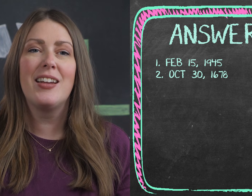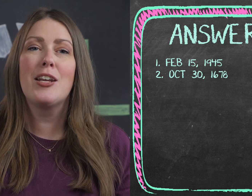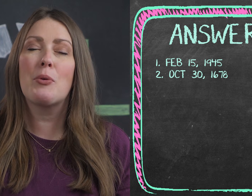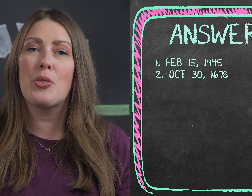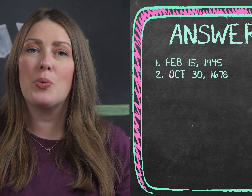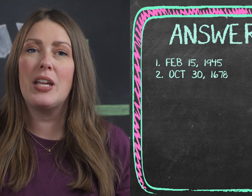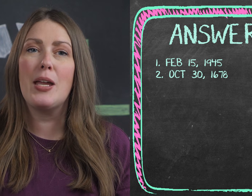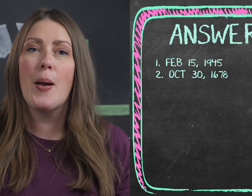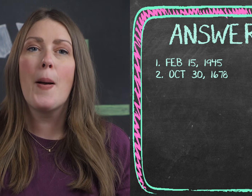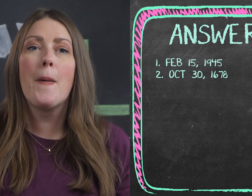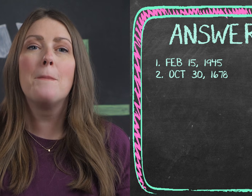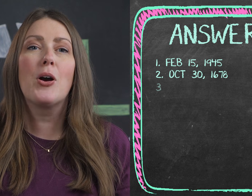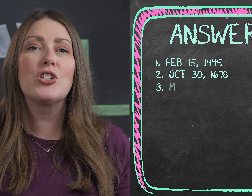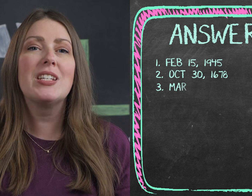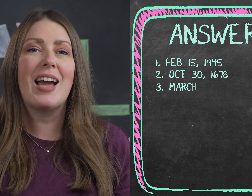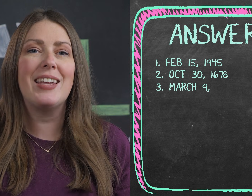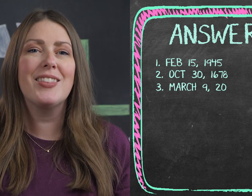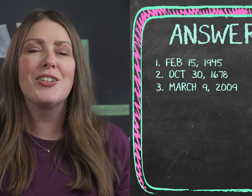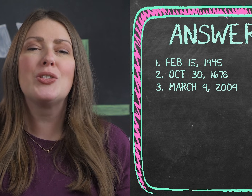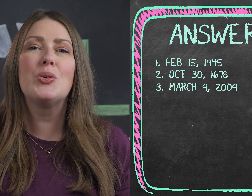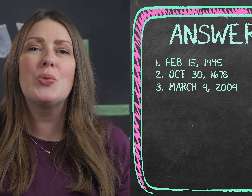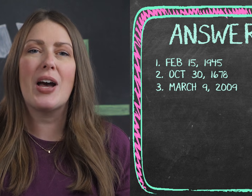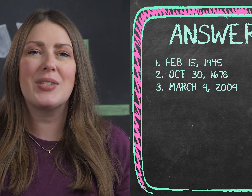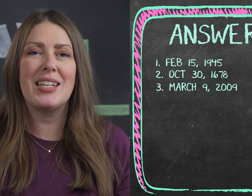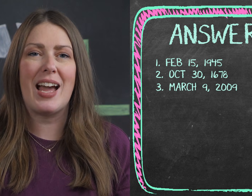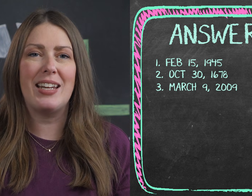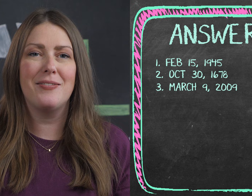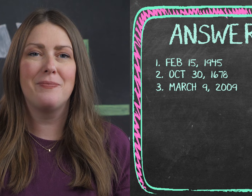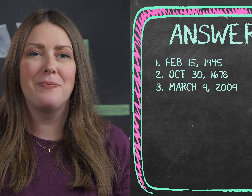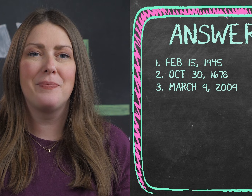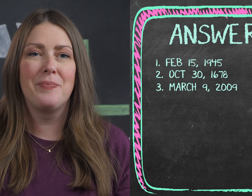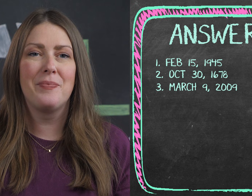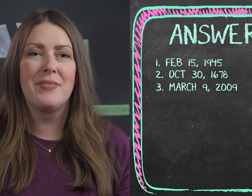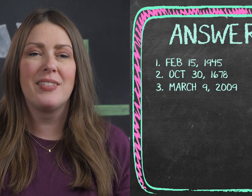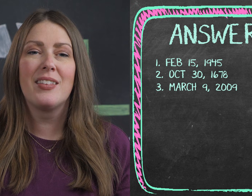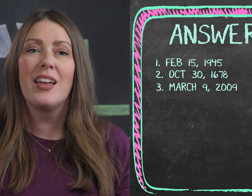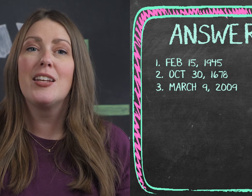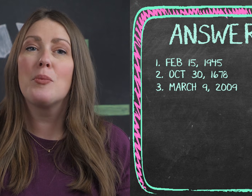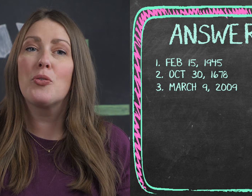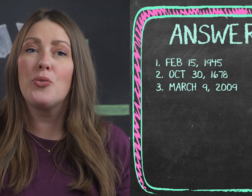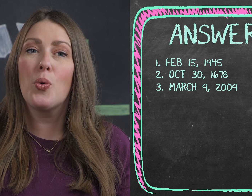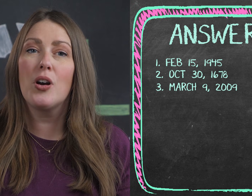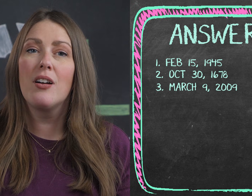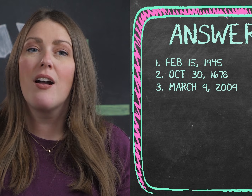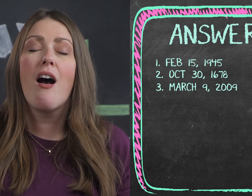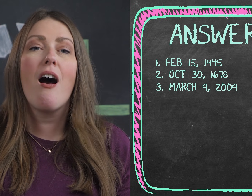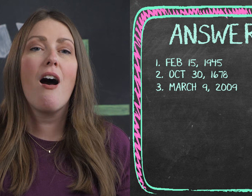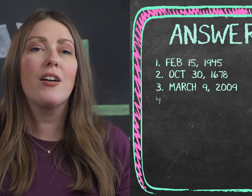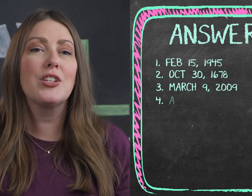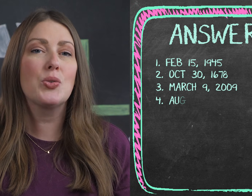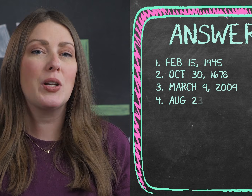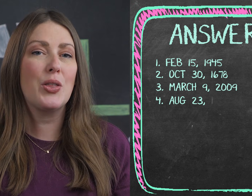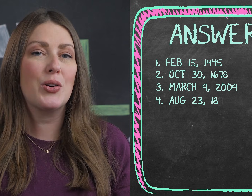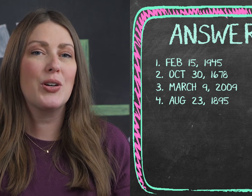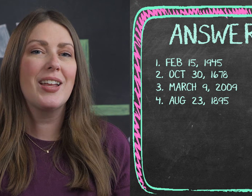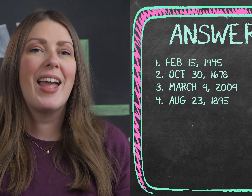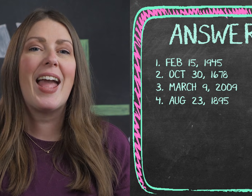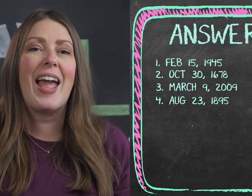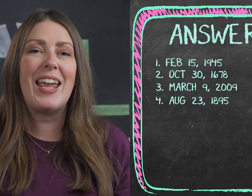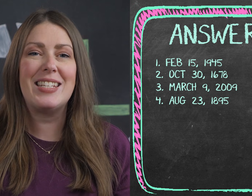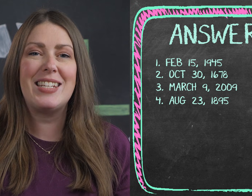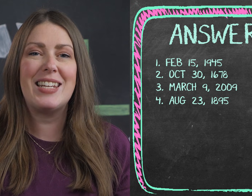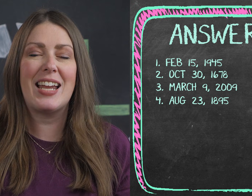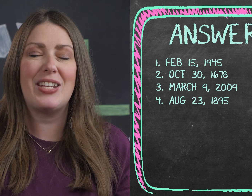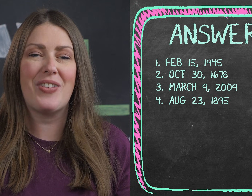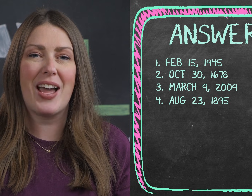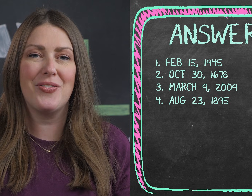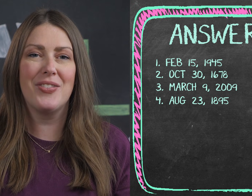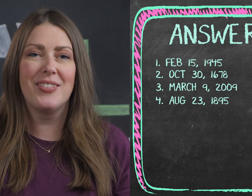Number three. March 9th, 2009. Number four. August 23rd, 1895.